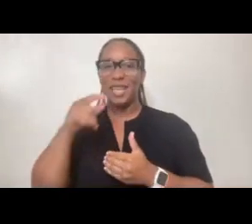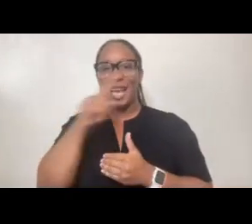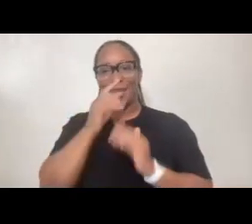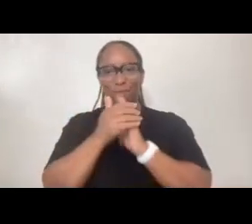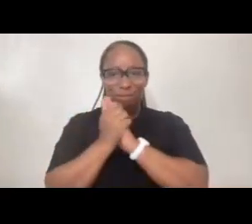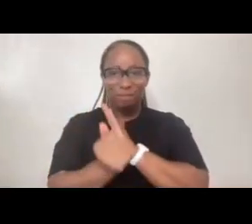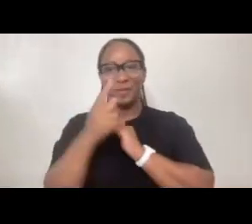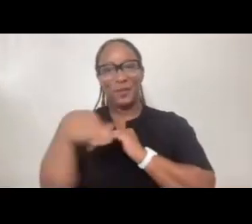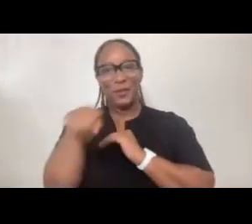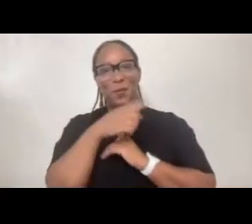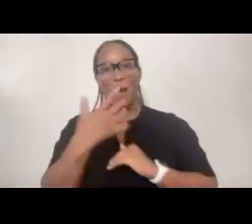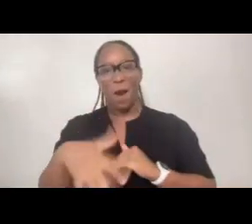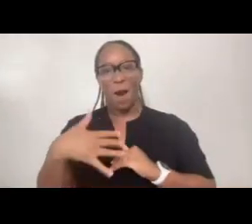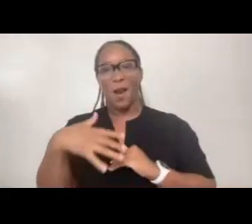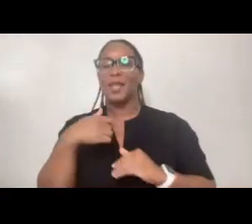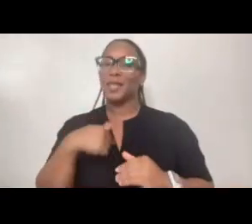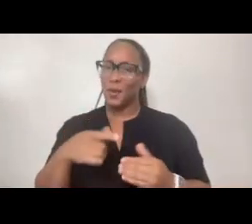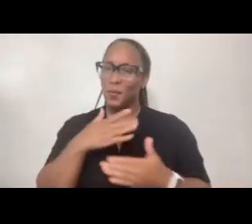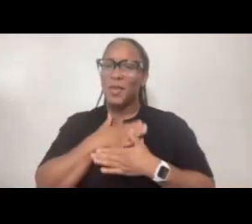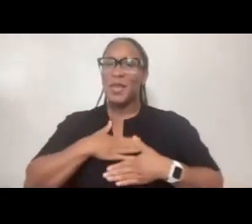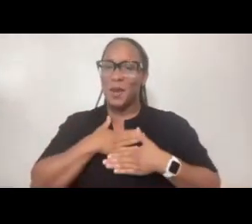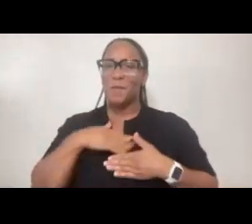bring to the table. So we really, truly appreciate you all.